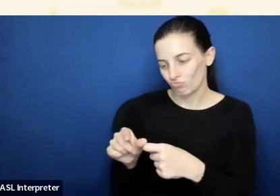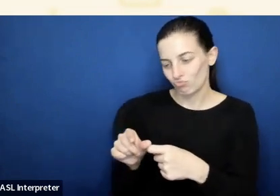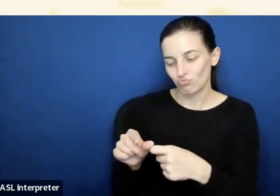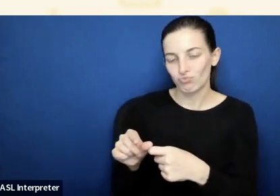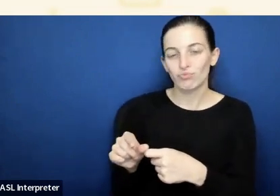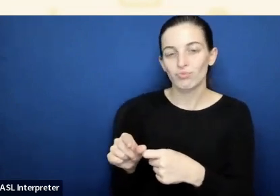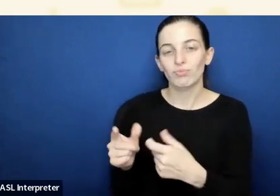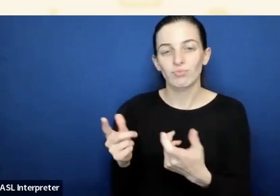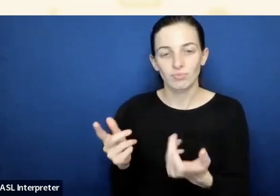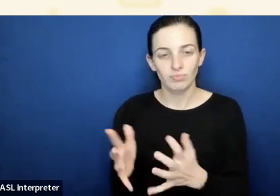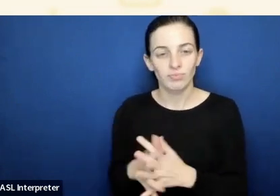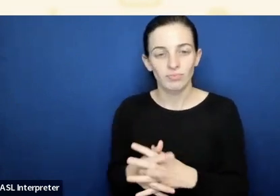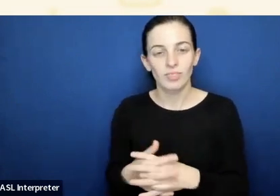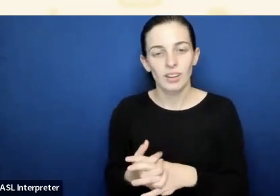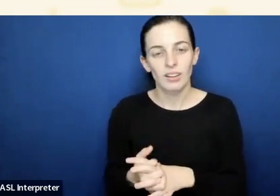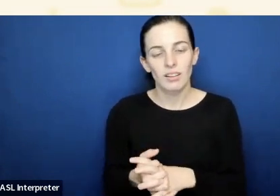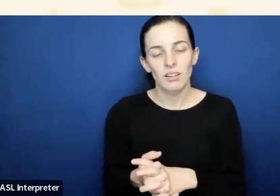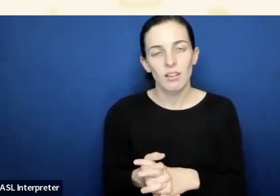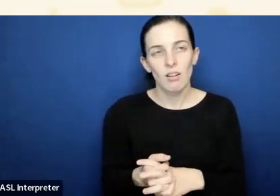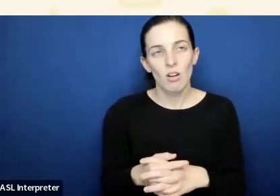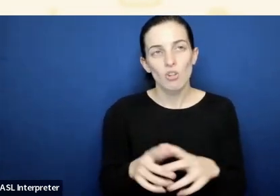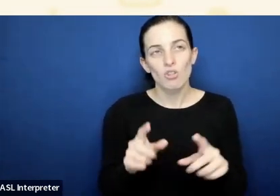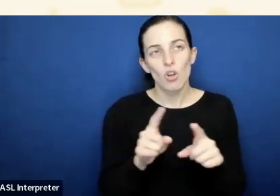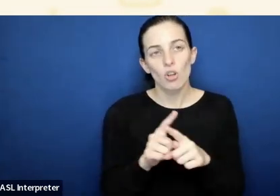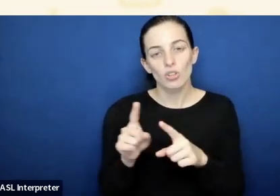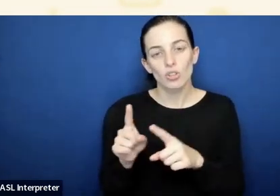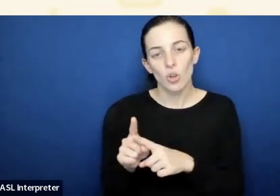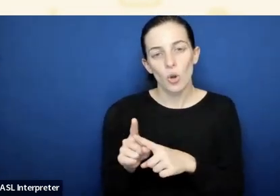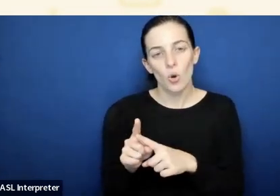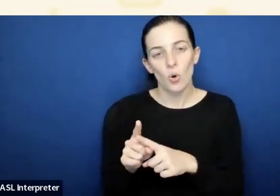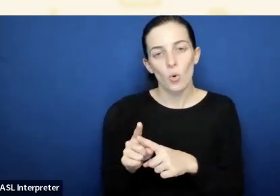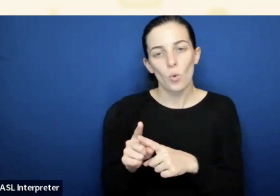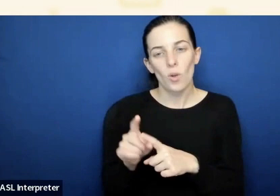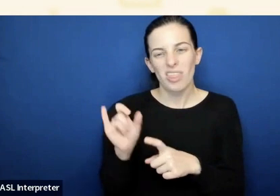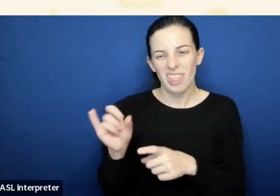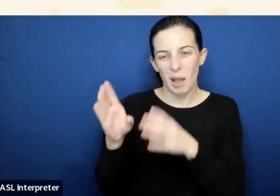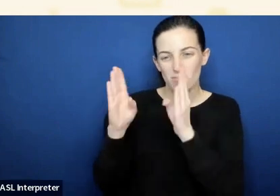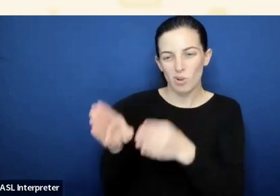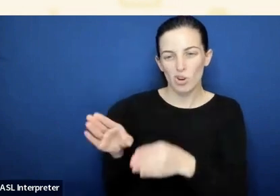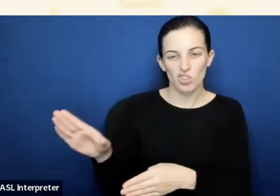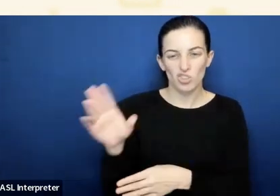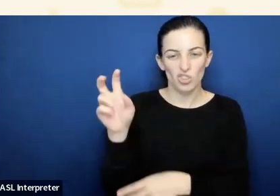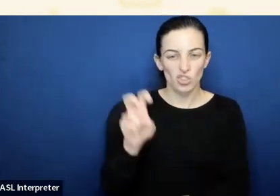It is also the individual journey through a WordPress event.